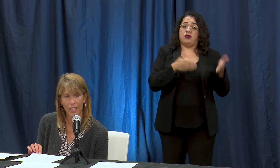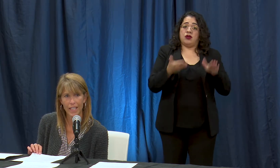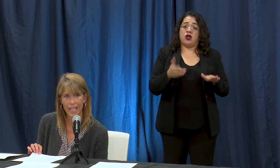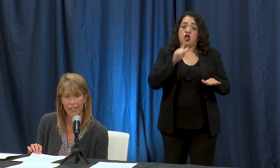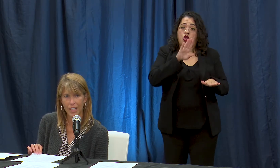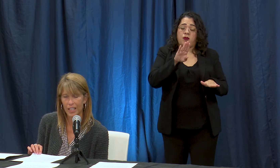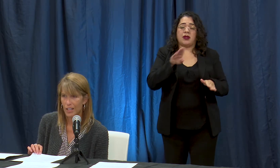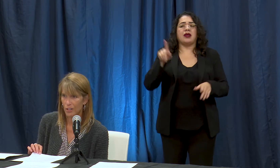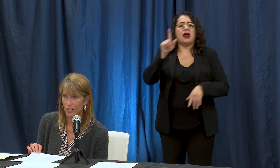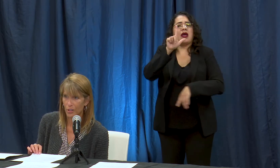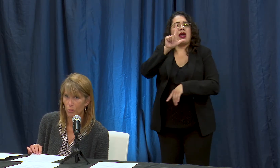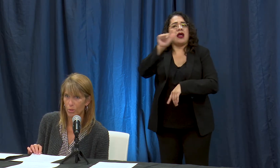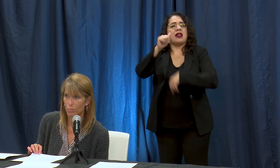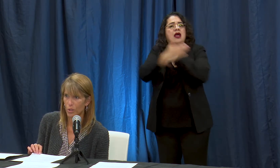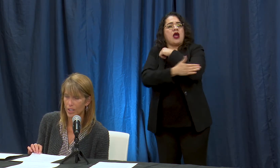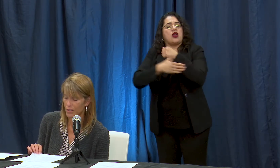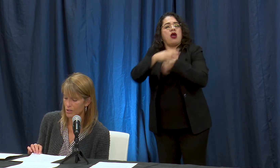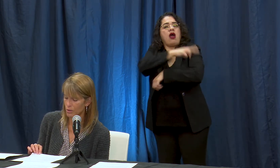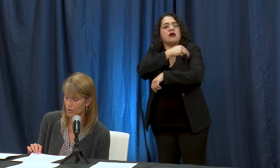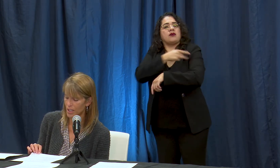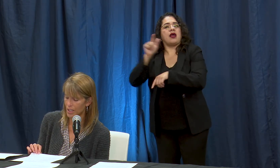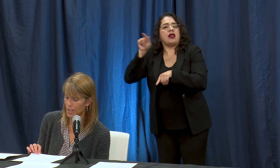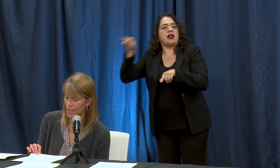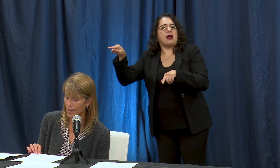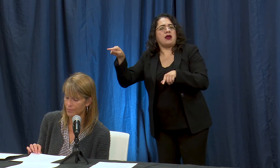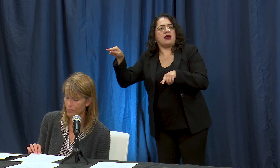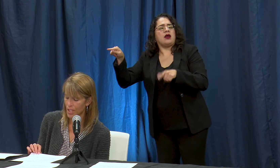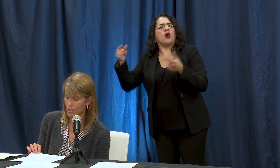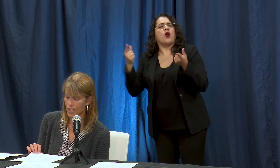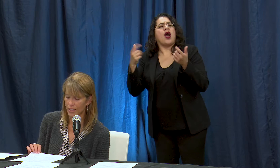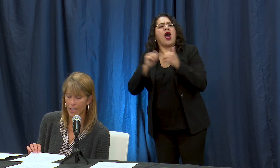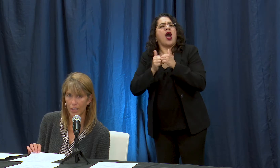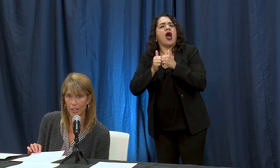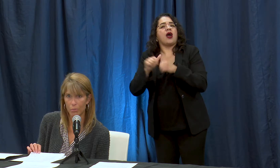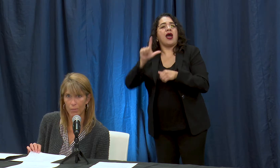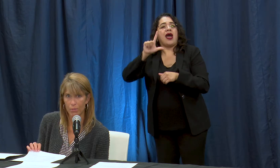LA County those deaths will be reported to the LA County Department of